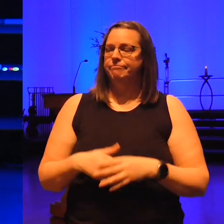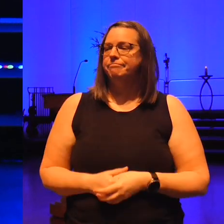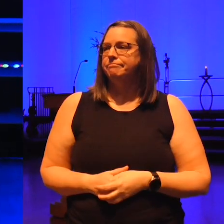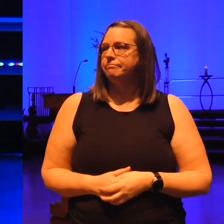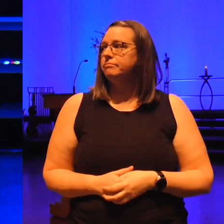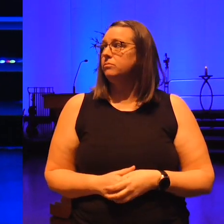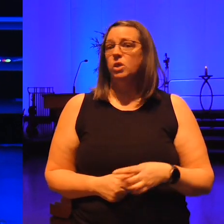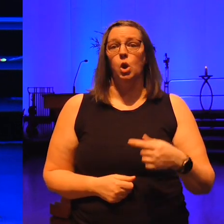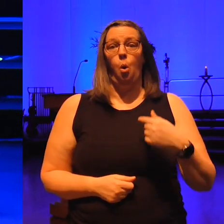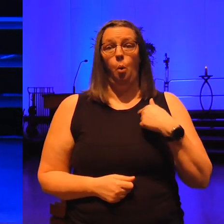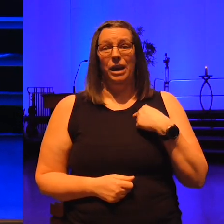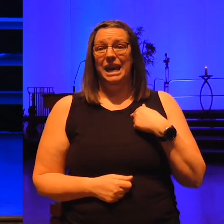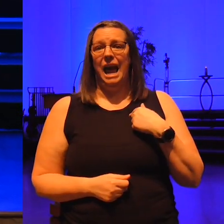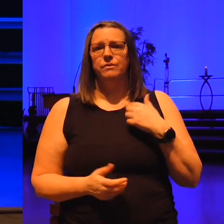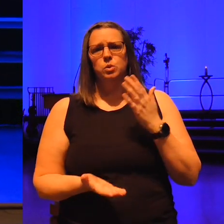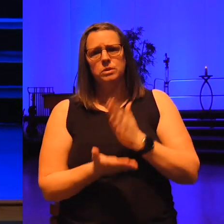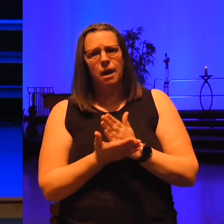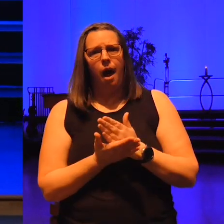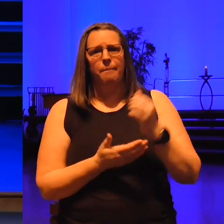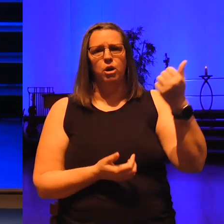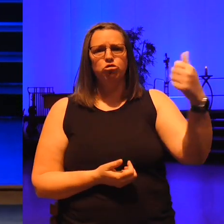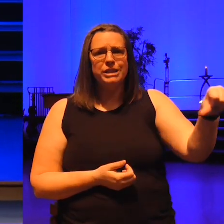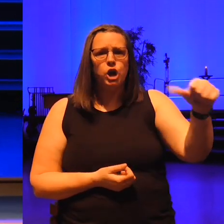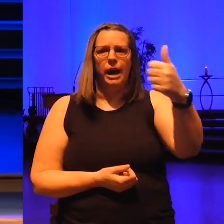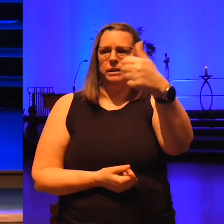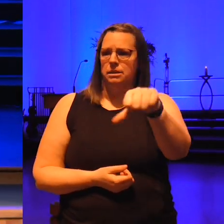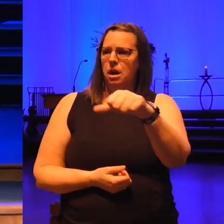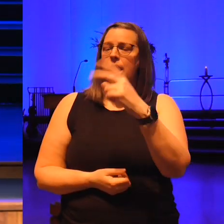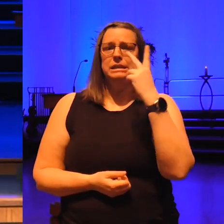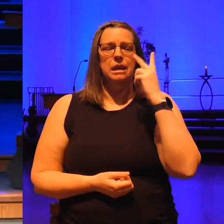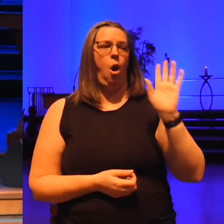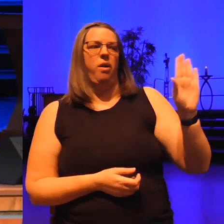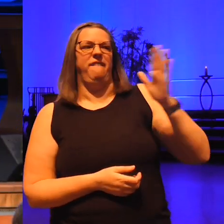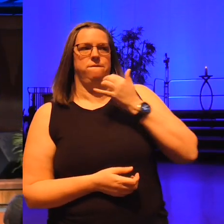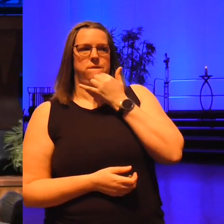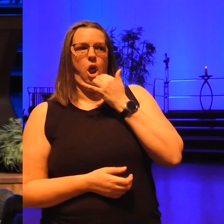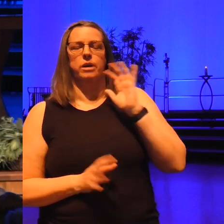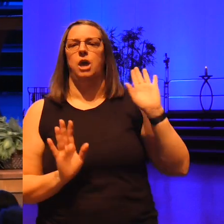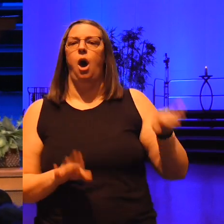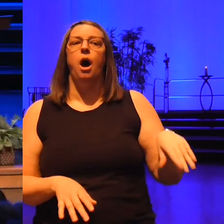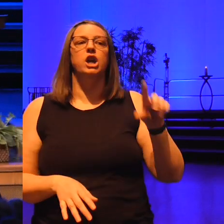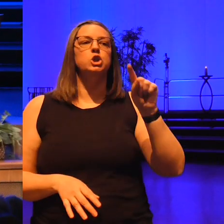people and seeing their FL oh this person over there they're too woke this person over there